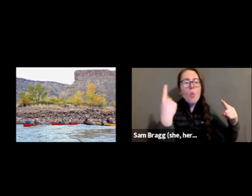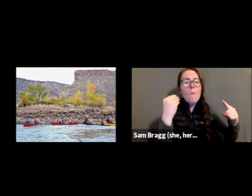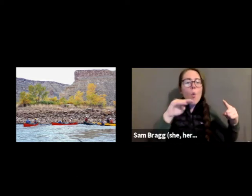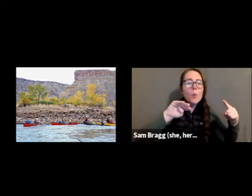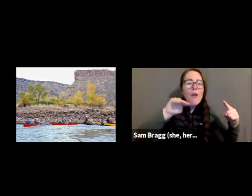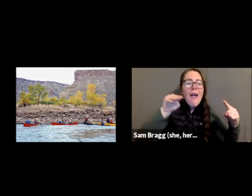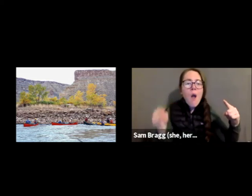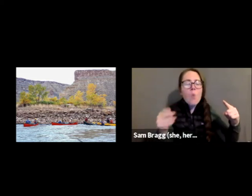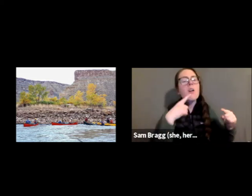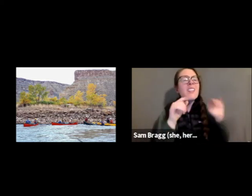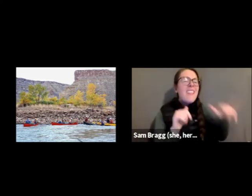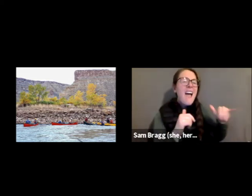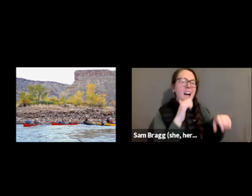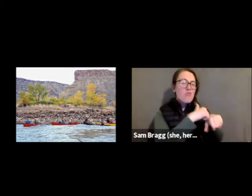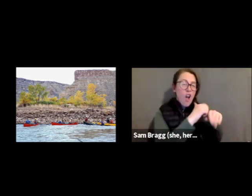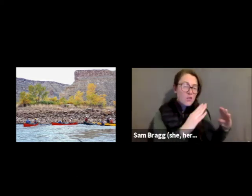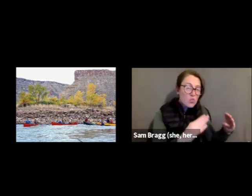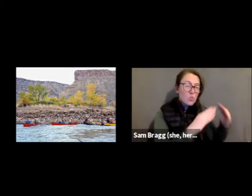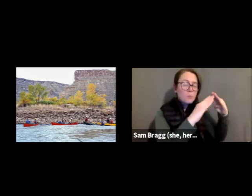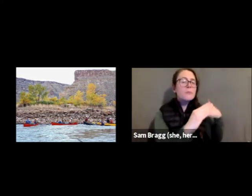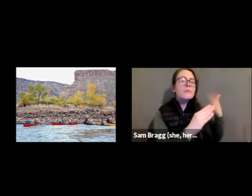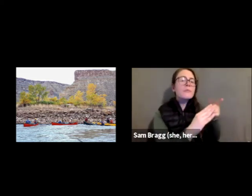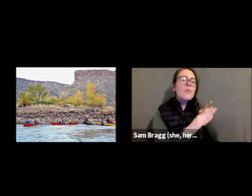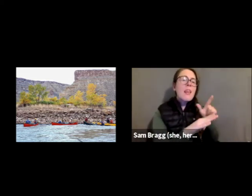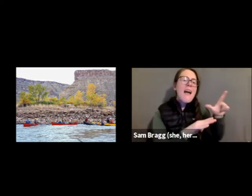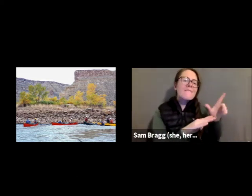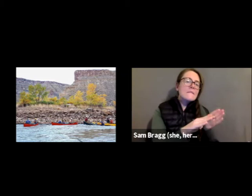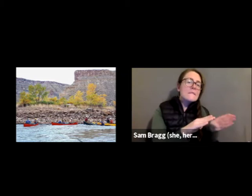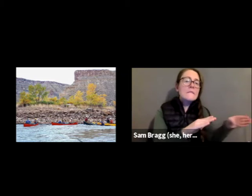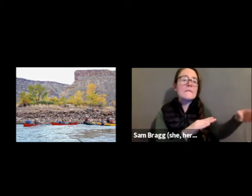what that rock looks like maybe it's pointed or maybe it's rounded and these descriptions in